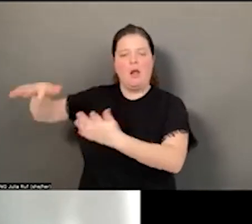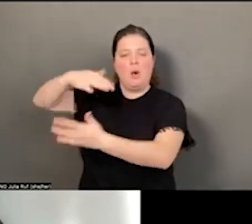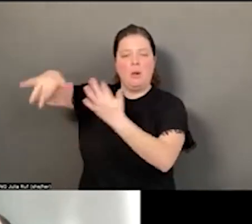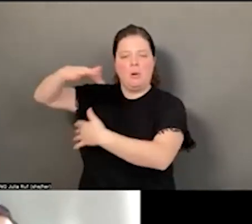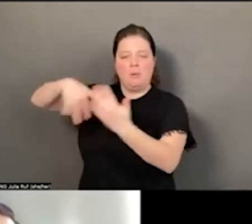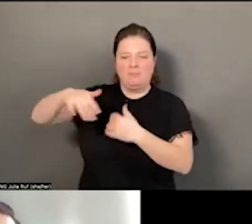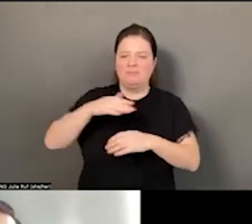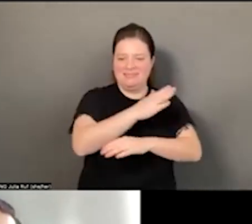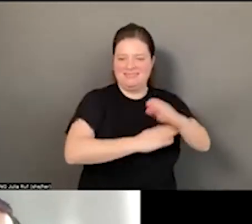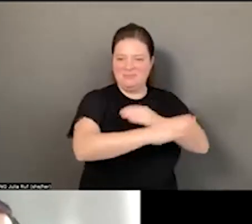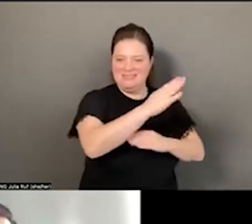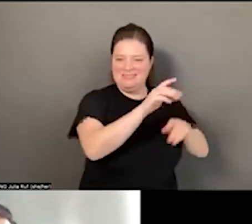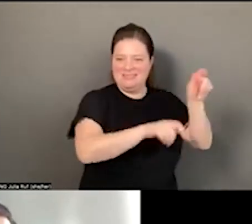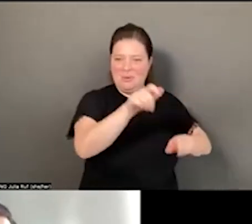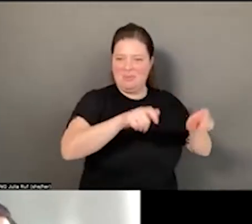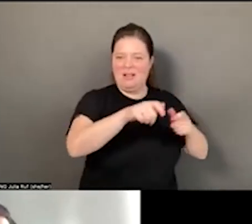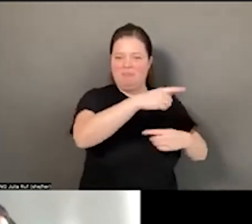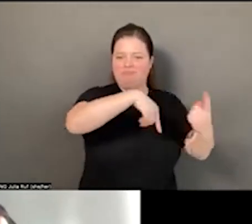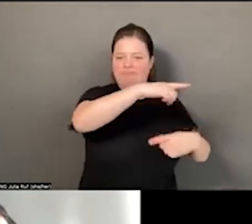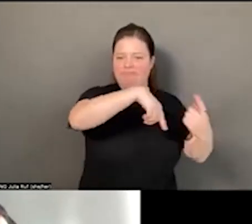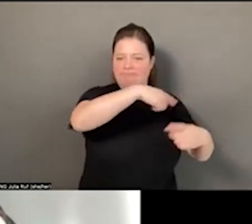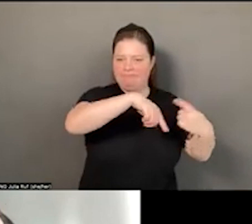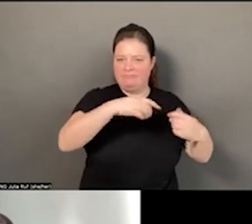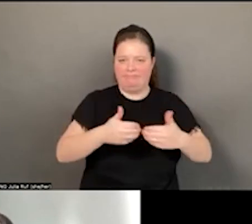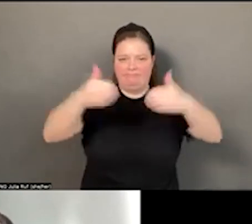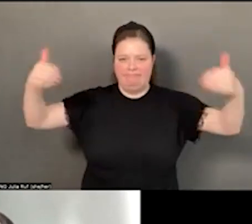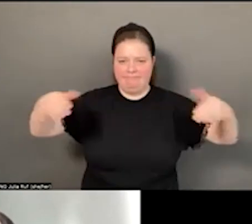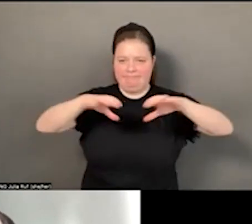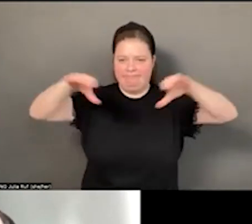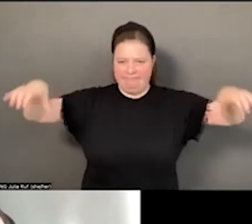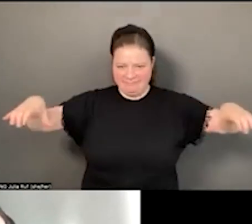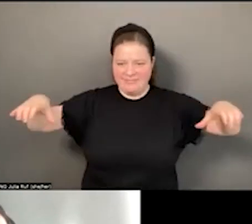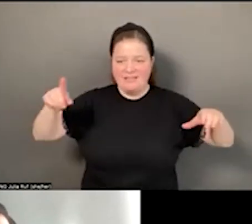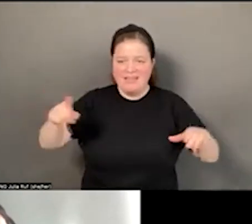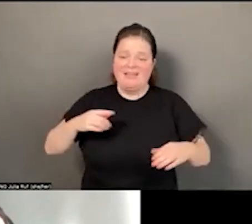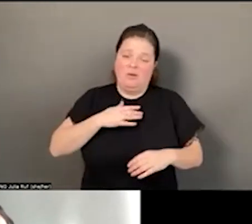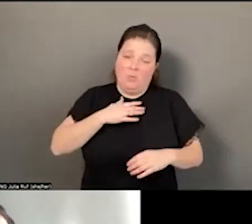And also, since the EU has set up the requirements for the use